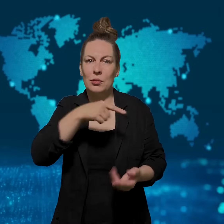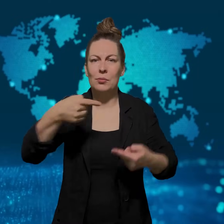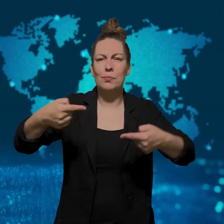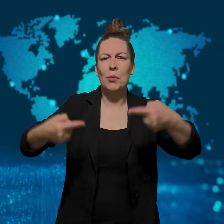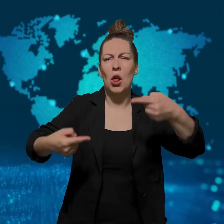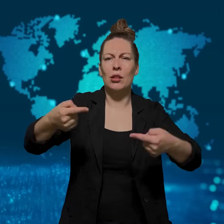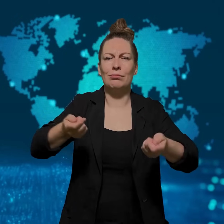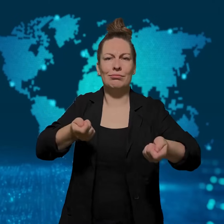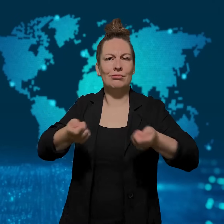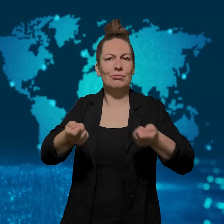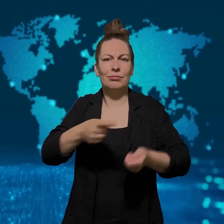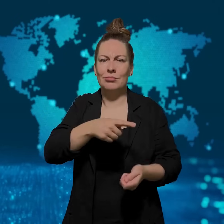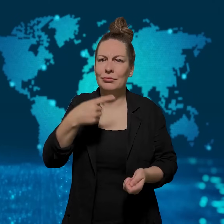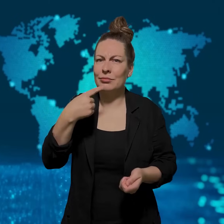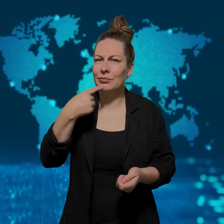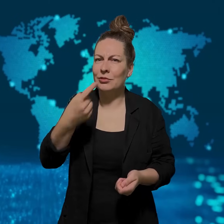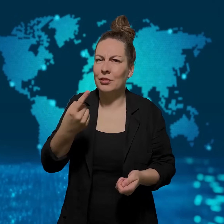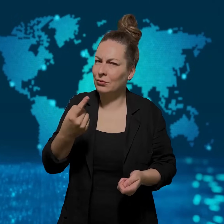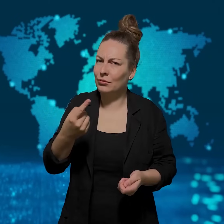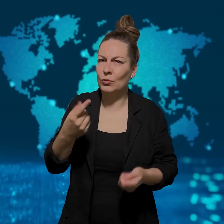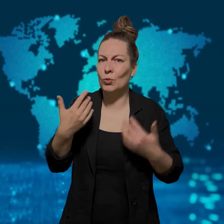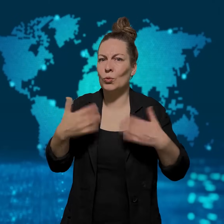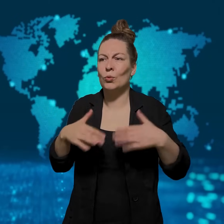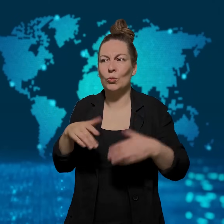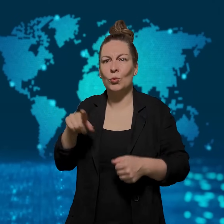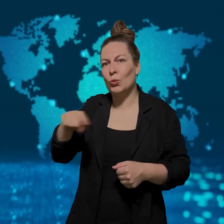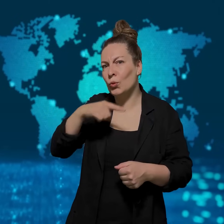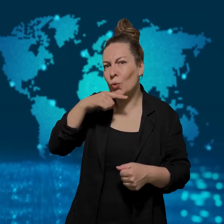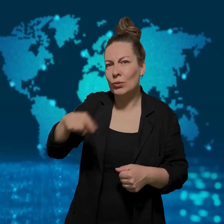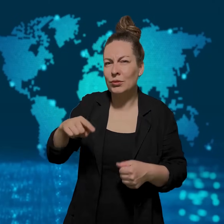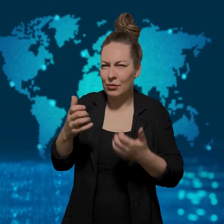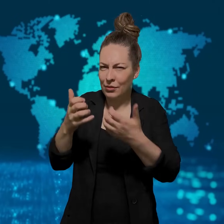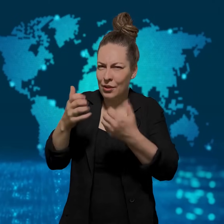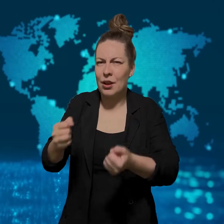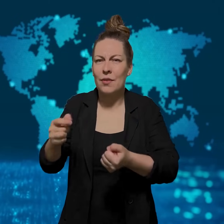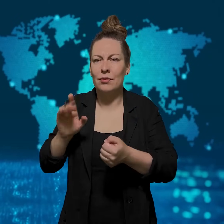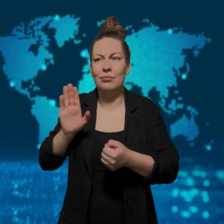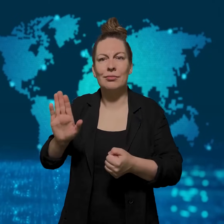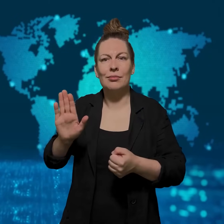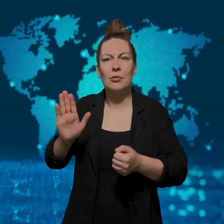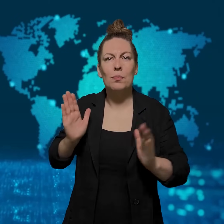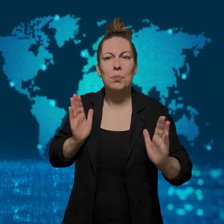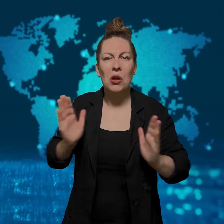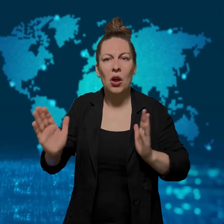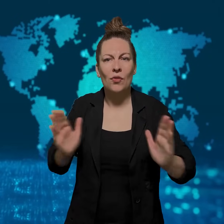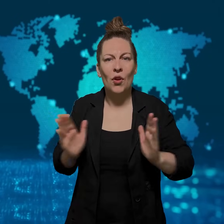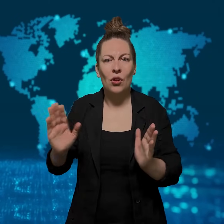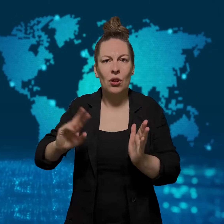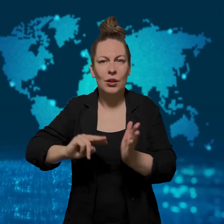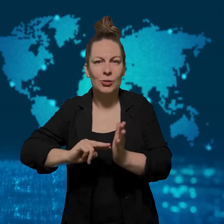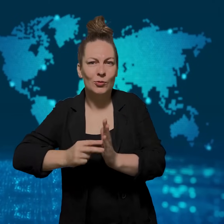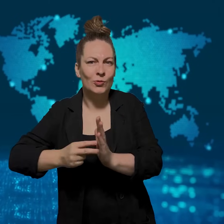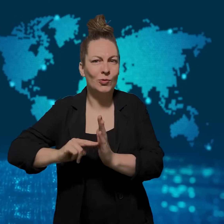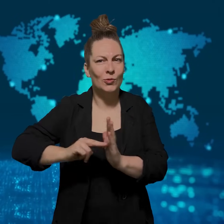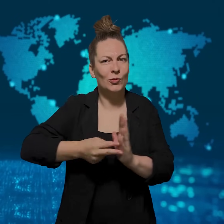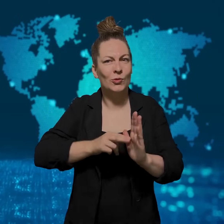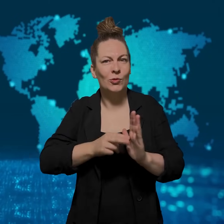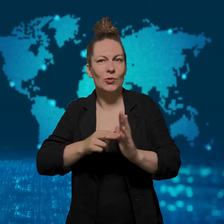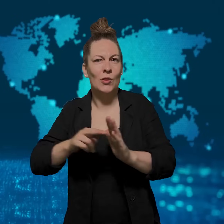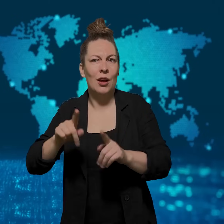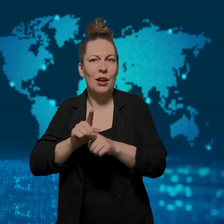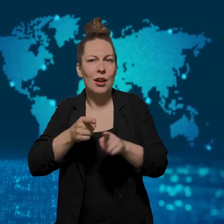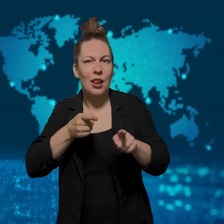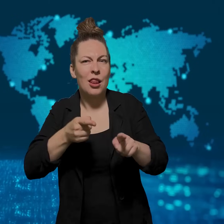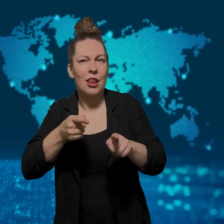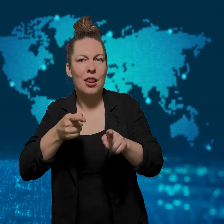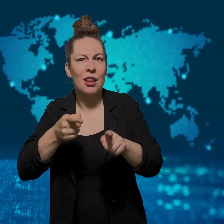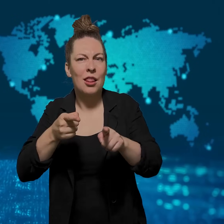The EU's foreign policy chief said the removal "is part of